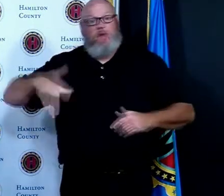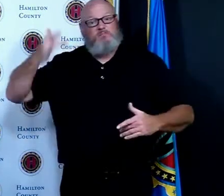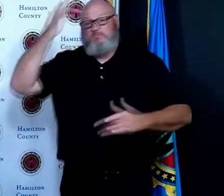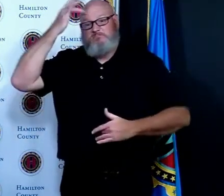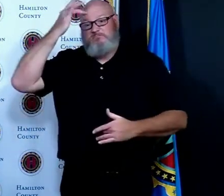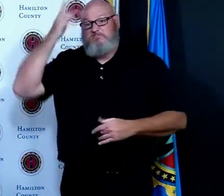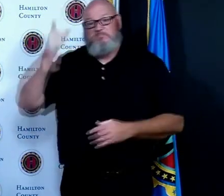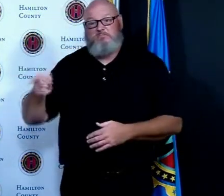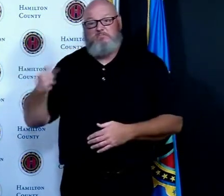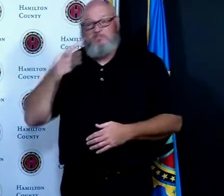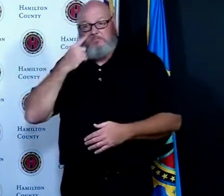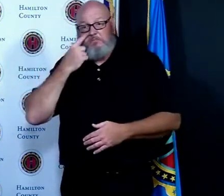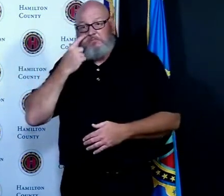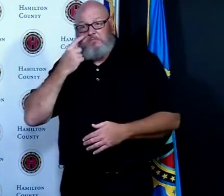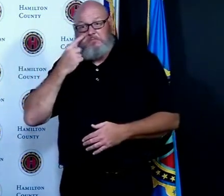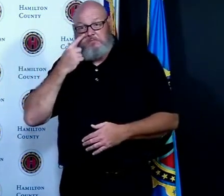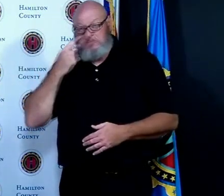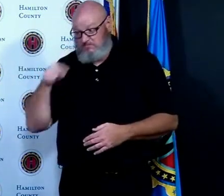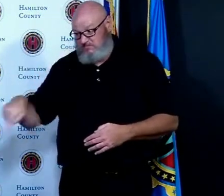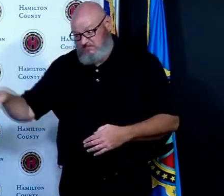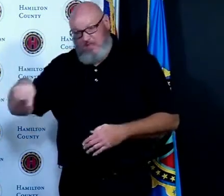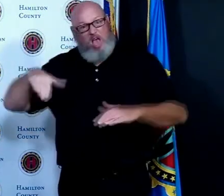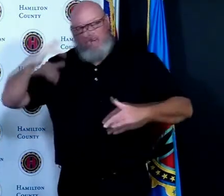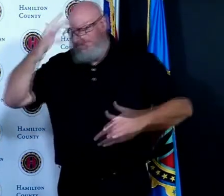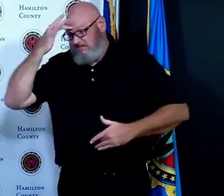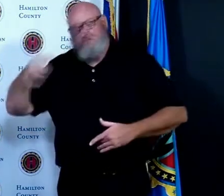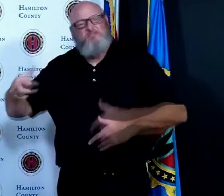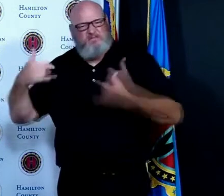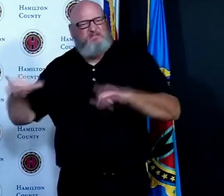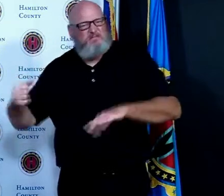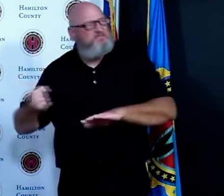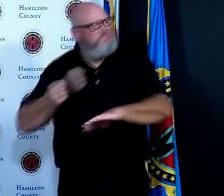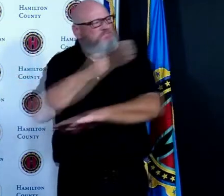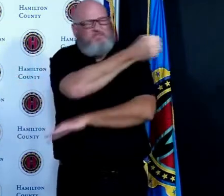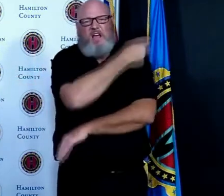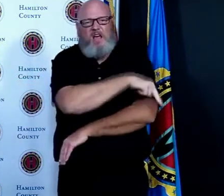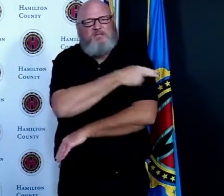we've seen an increase in our region as depicted by the graph that Health